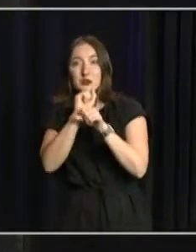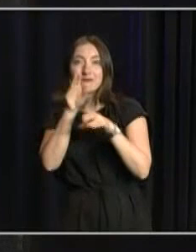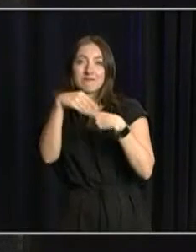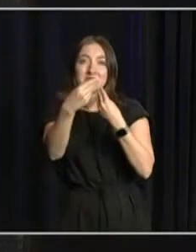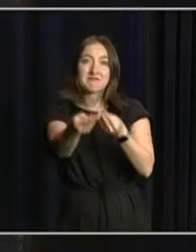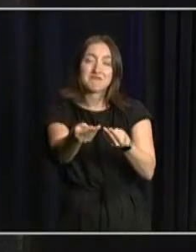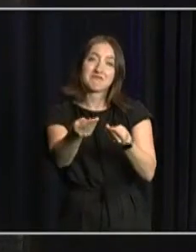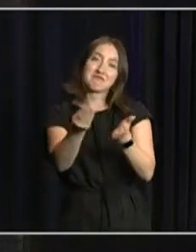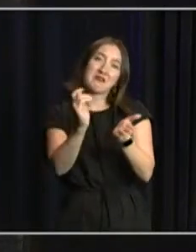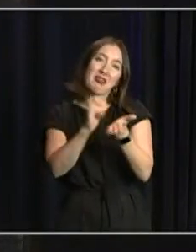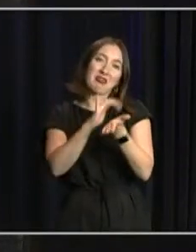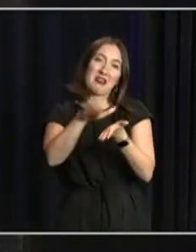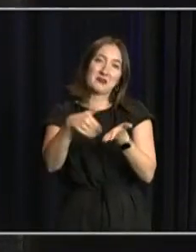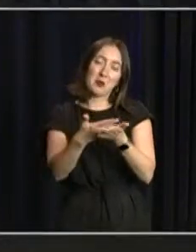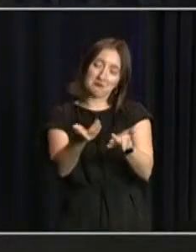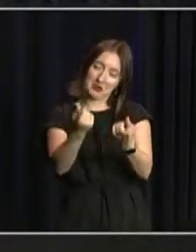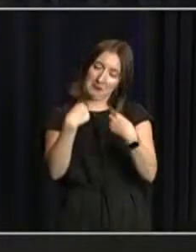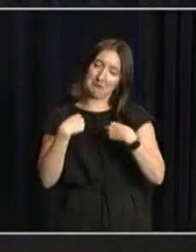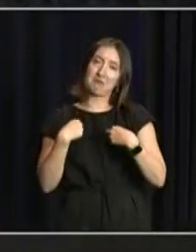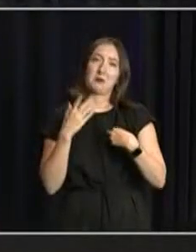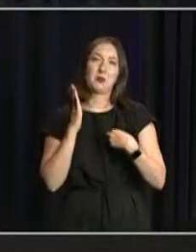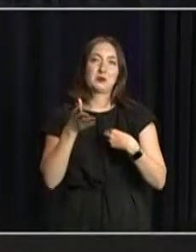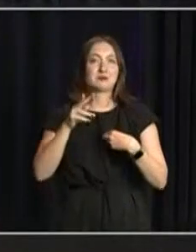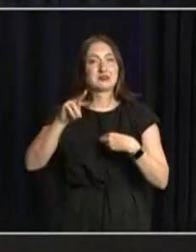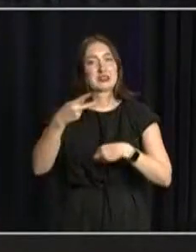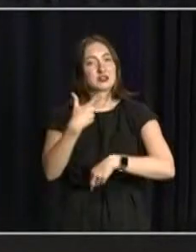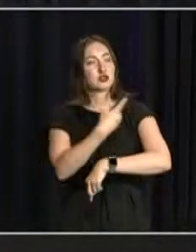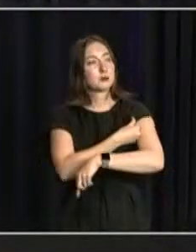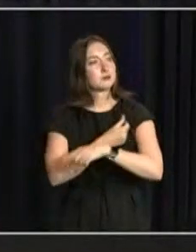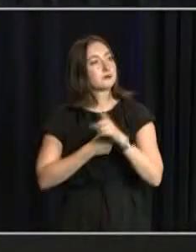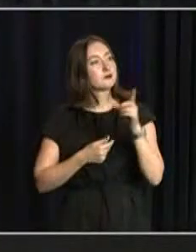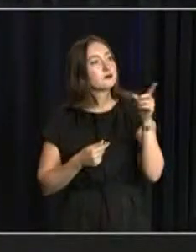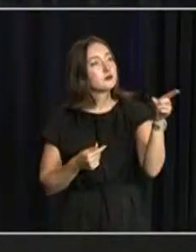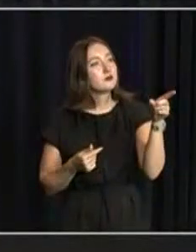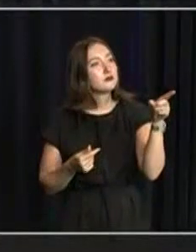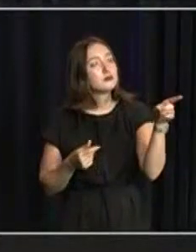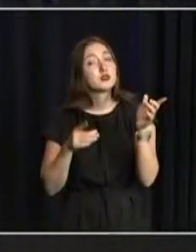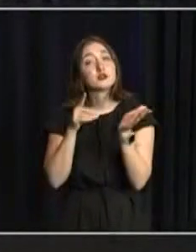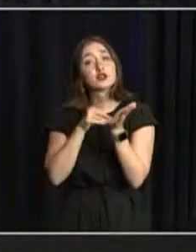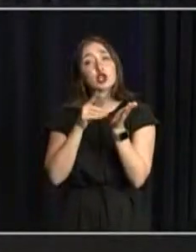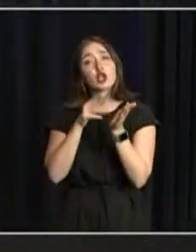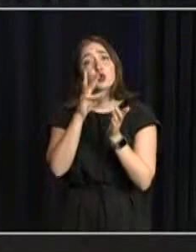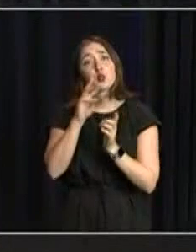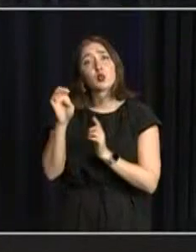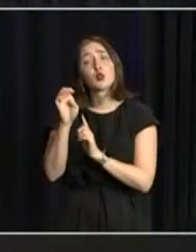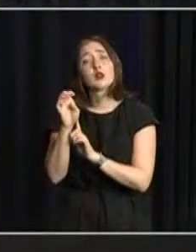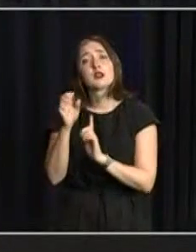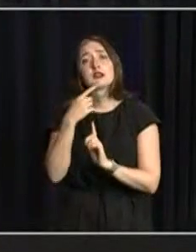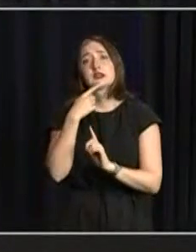That's all thanks Doctor Drew. There's a talk now that the fights are vaccine might be now available soon.